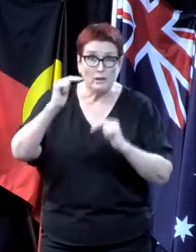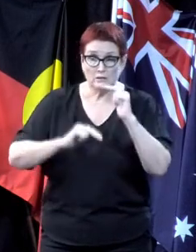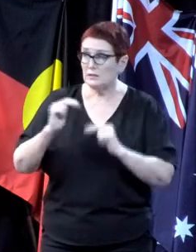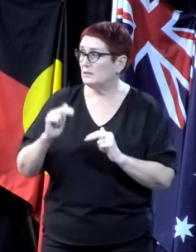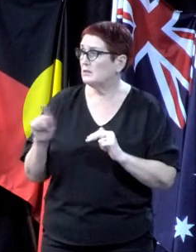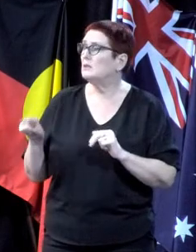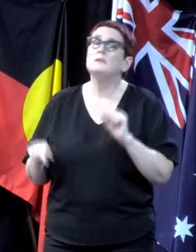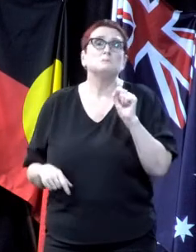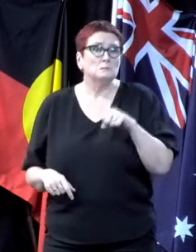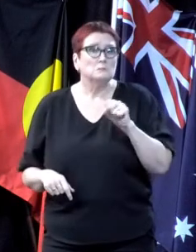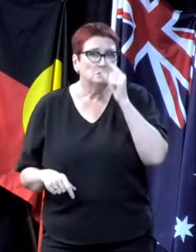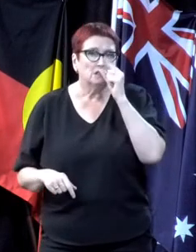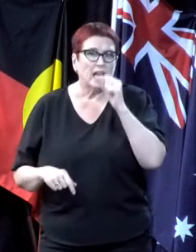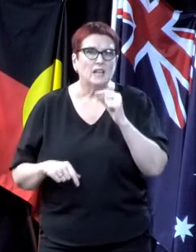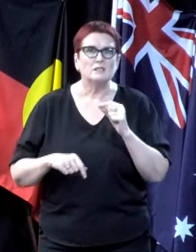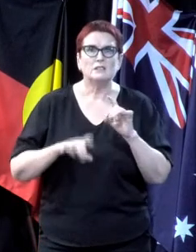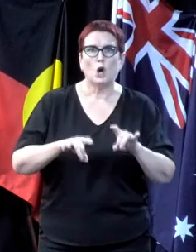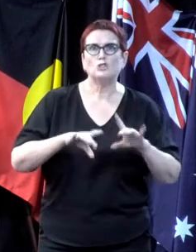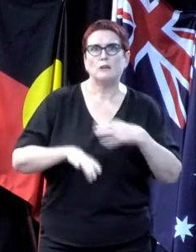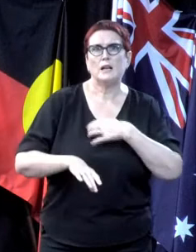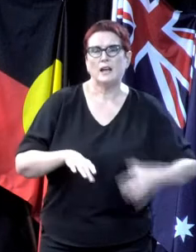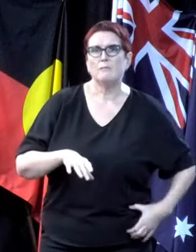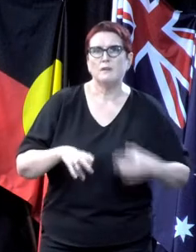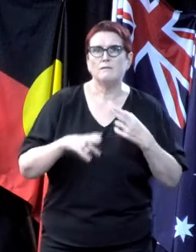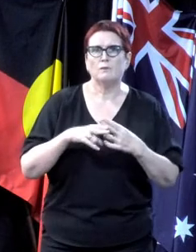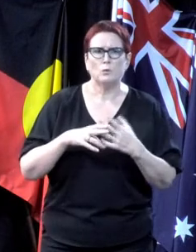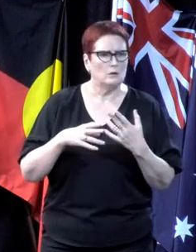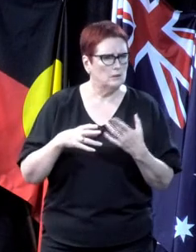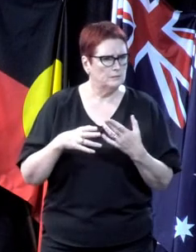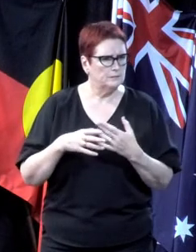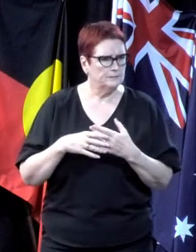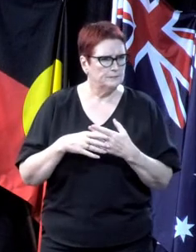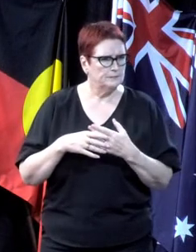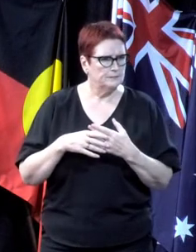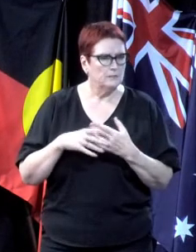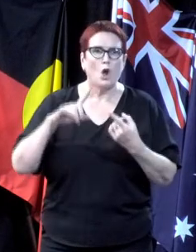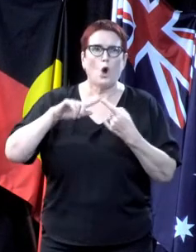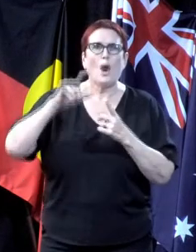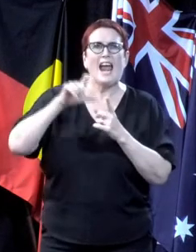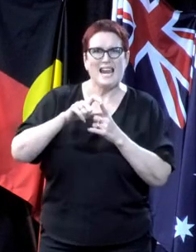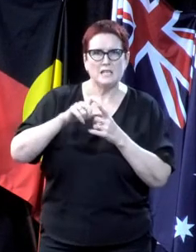It’s called Ed For All. That’s why we’ve gained the funding for improvements we’ve done and provide